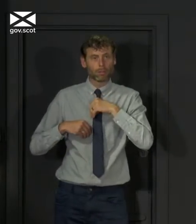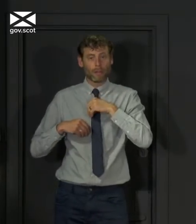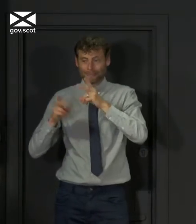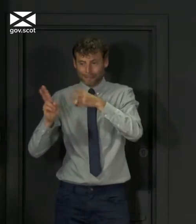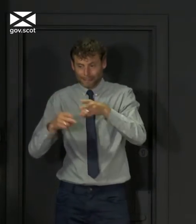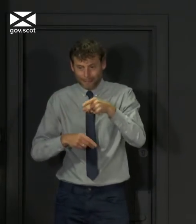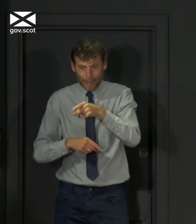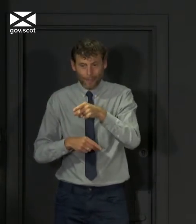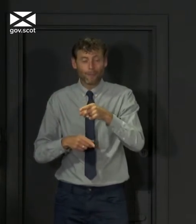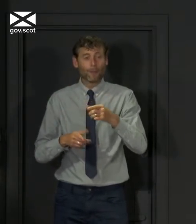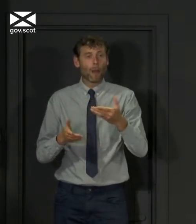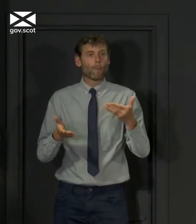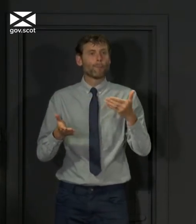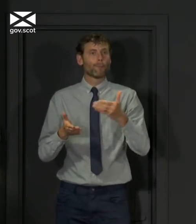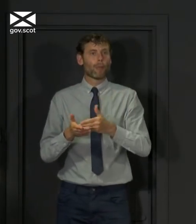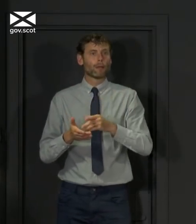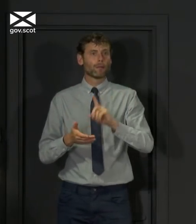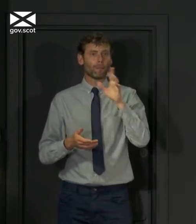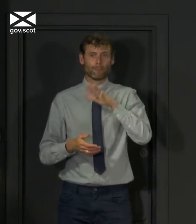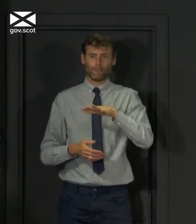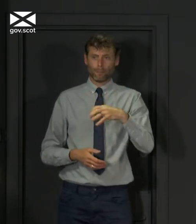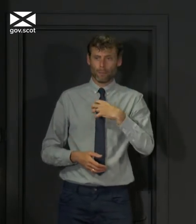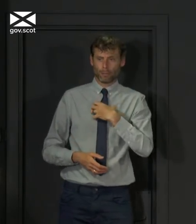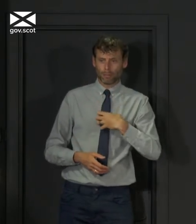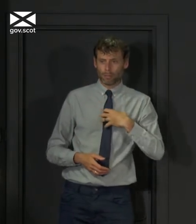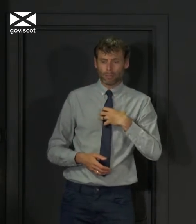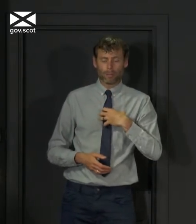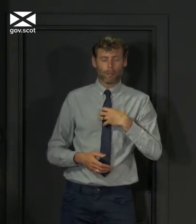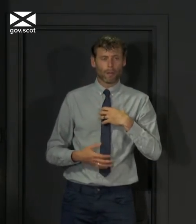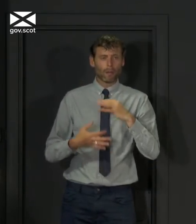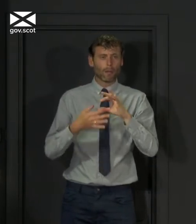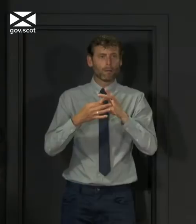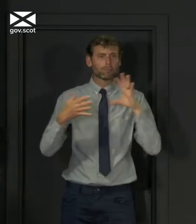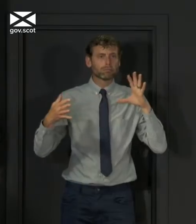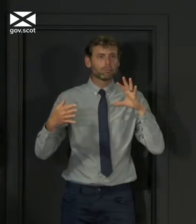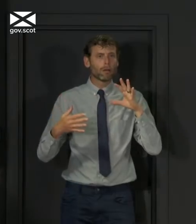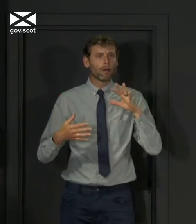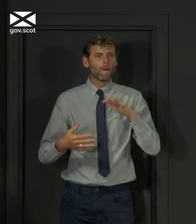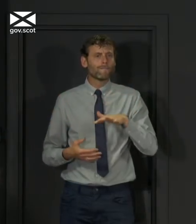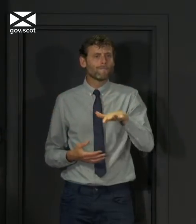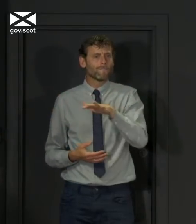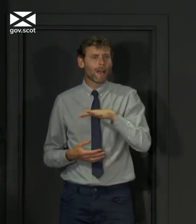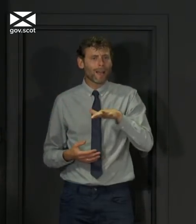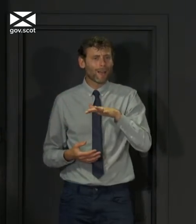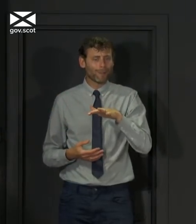deal with that on frail older people has been awful, and continues to be very difficult.